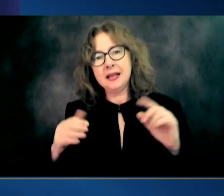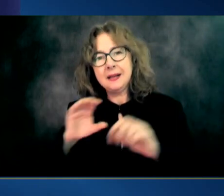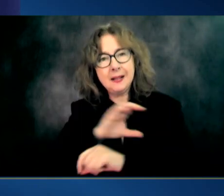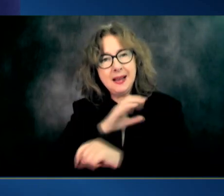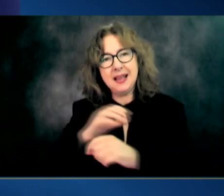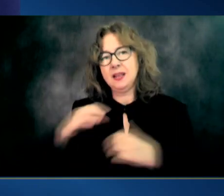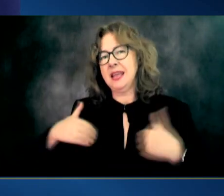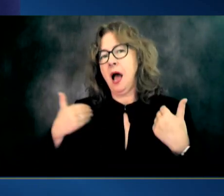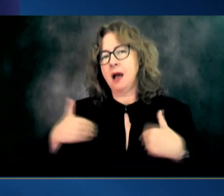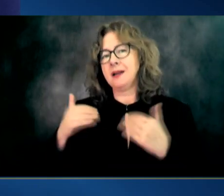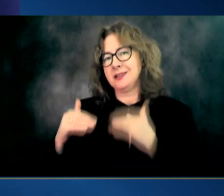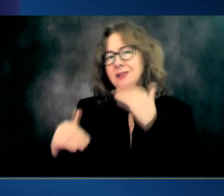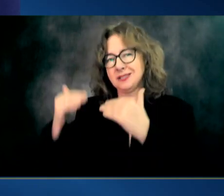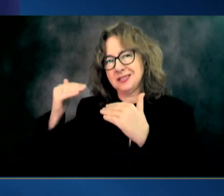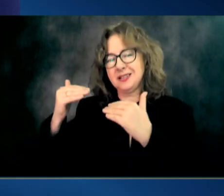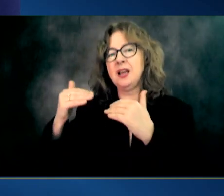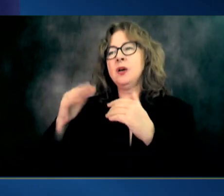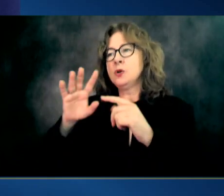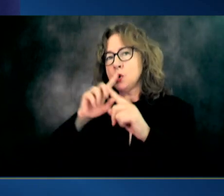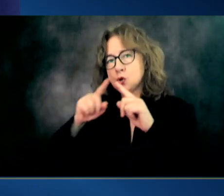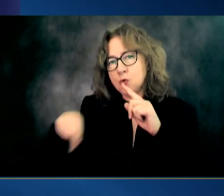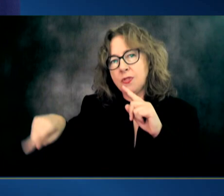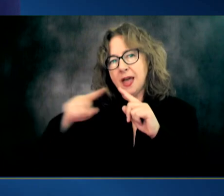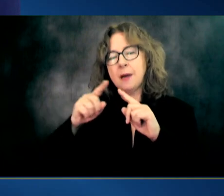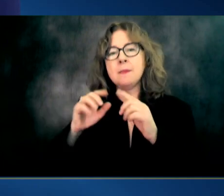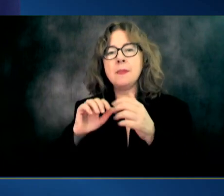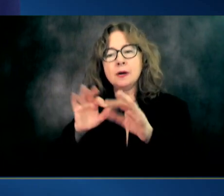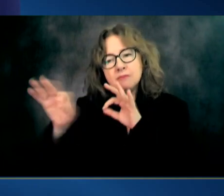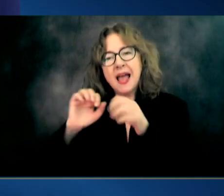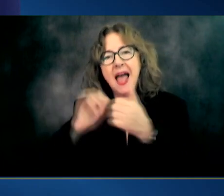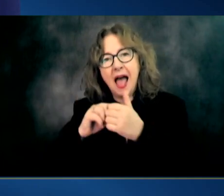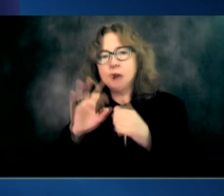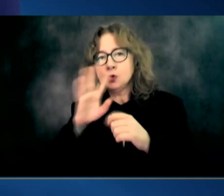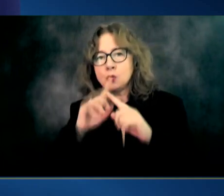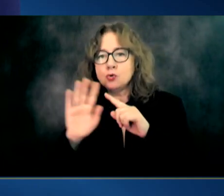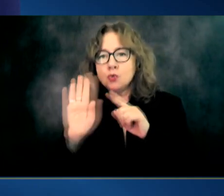about talking to partners about these issues. And so, you mentioned it came up on the first